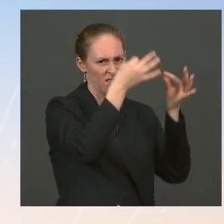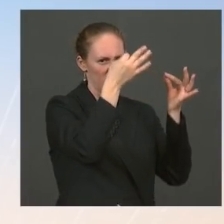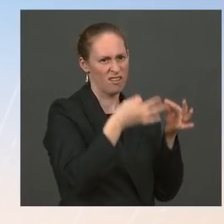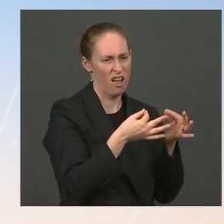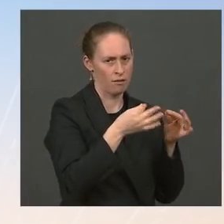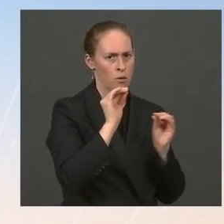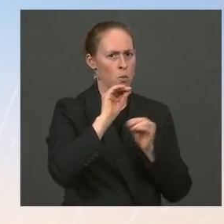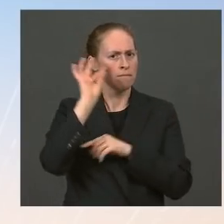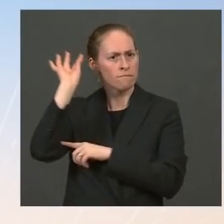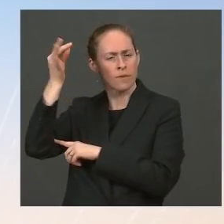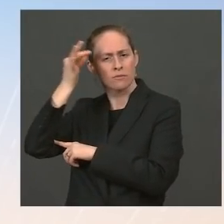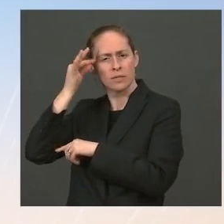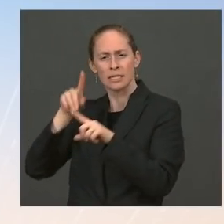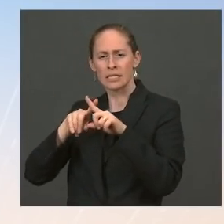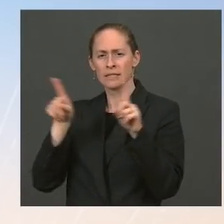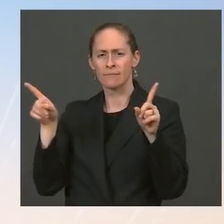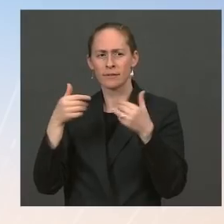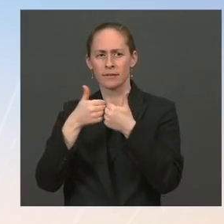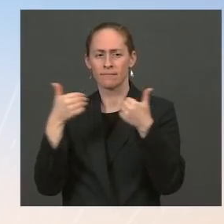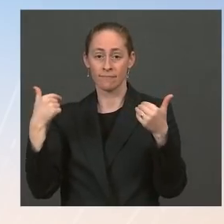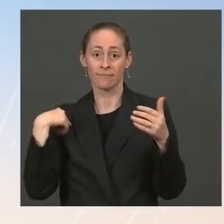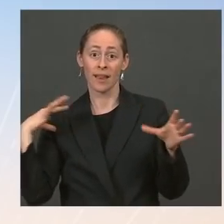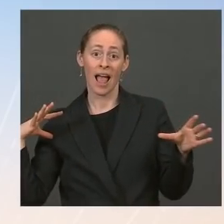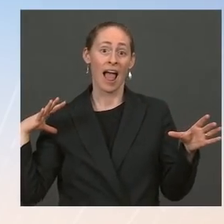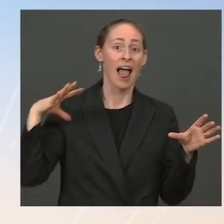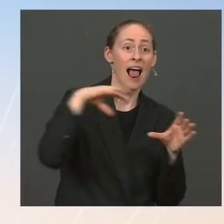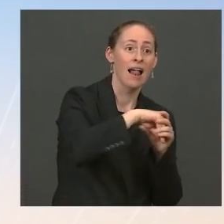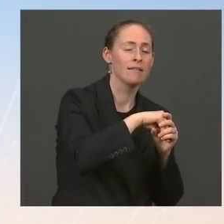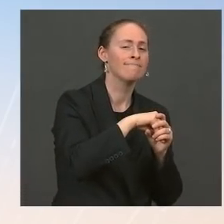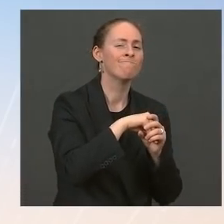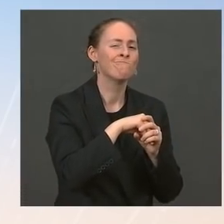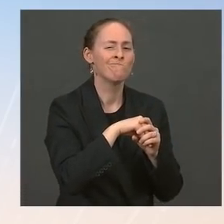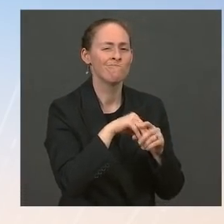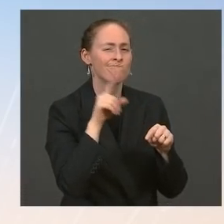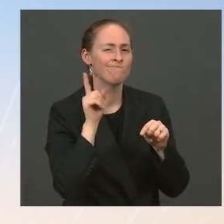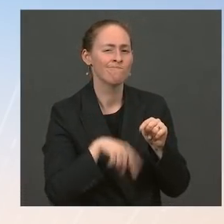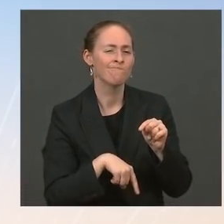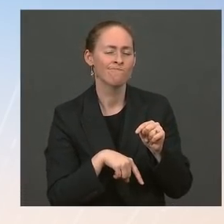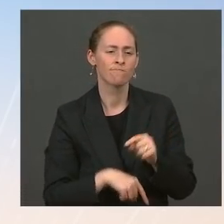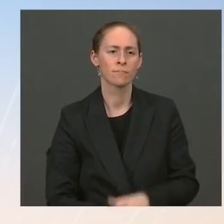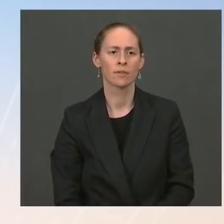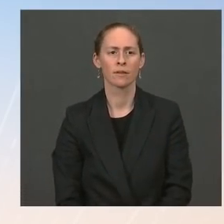could officially play in that regard, but certainly the President has grave concerns about the death penalty